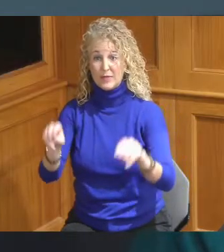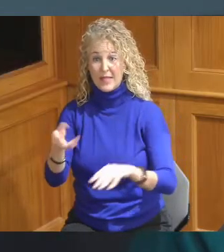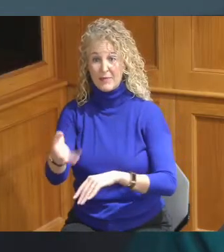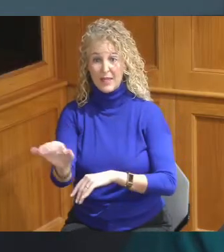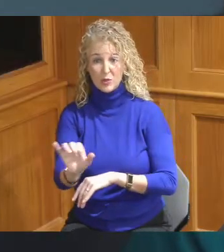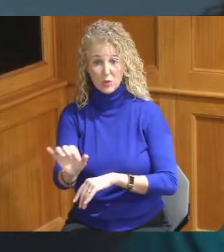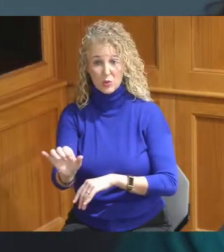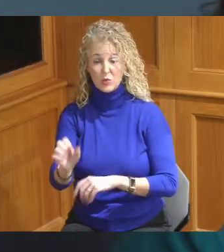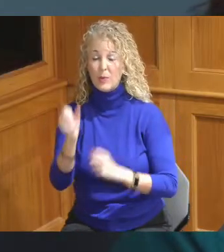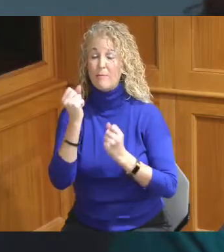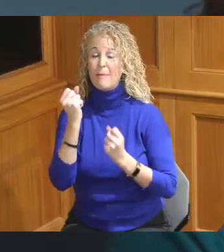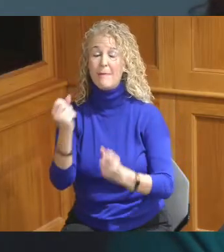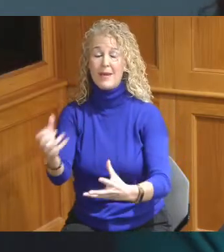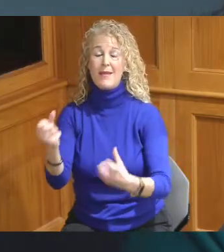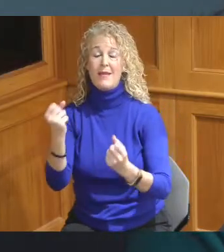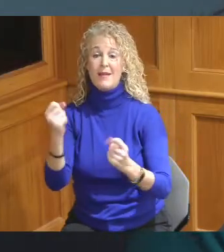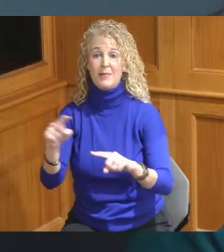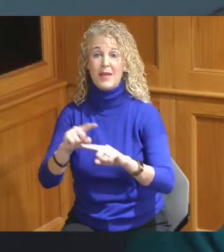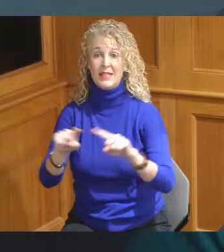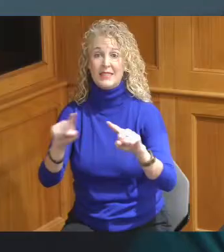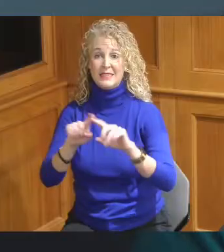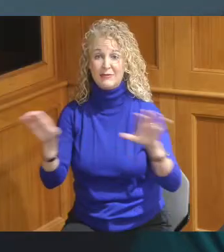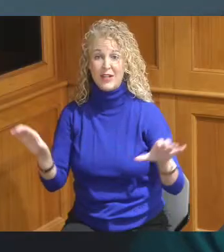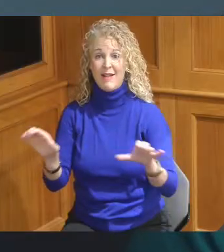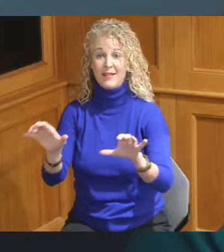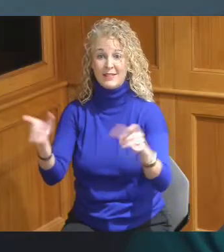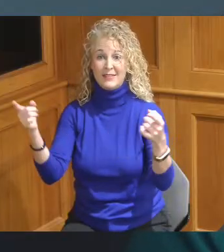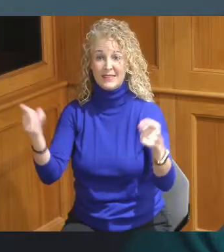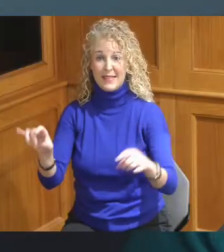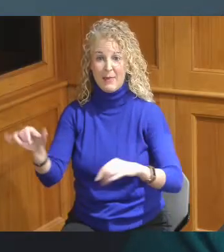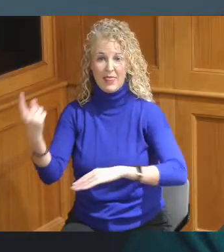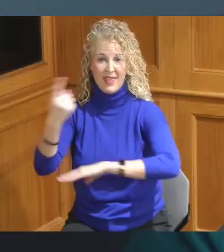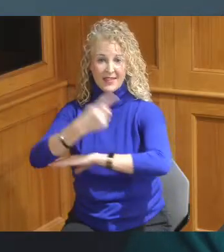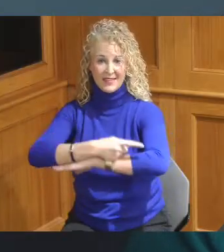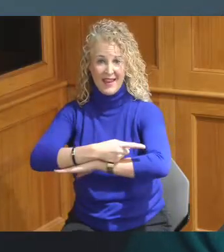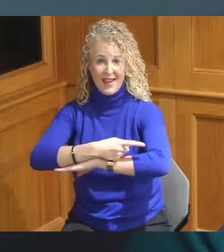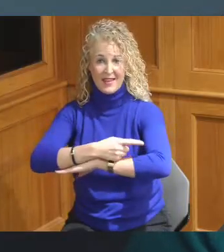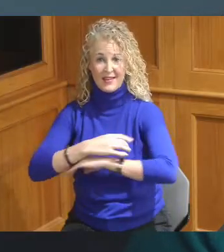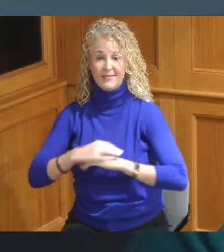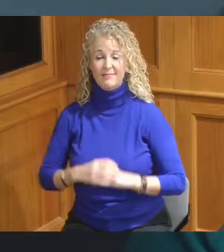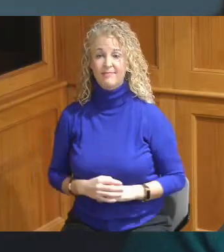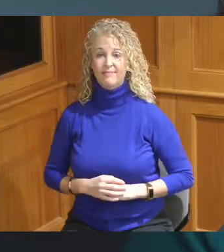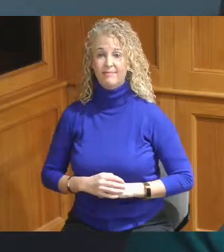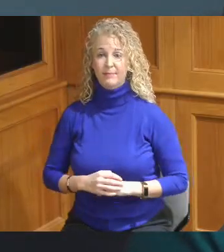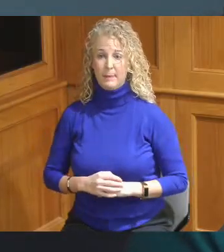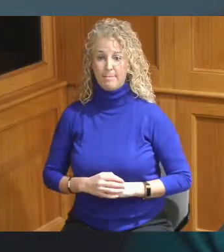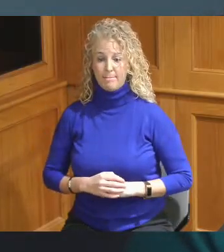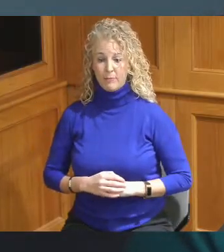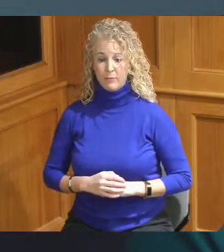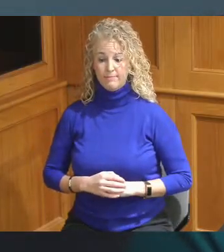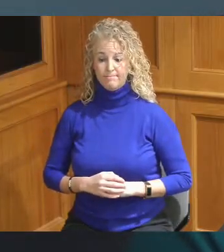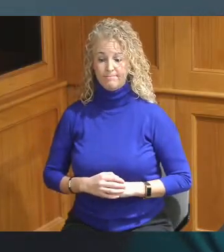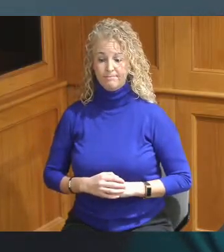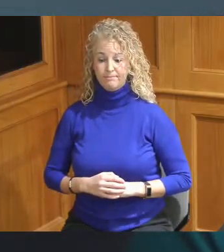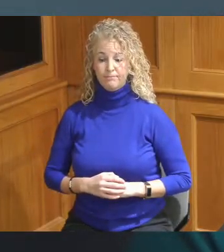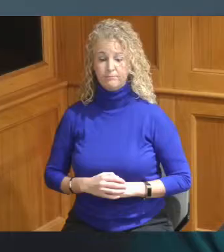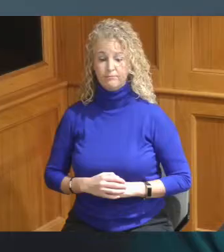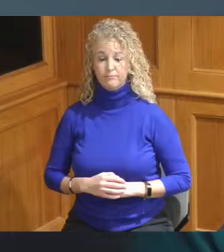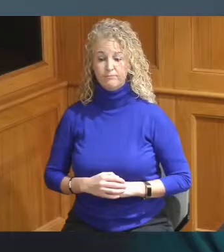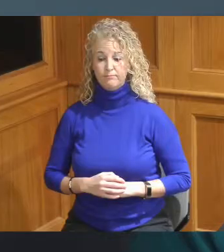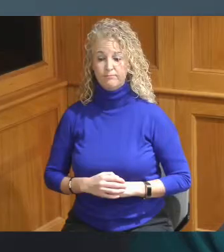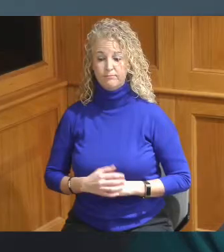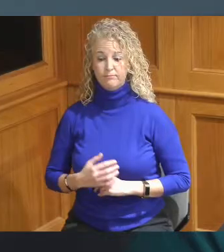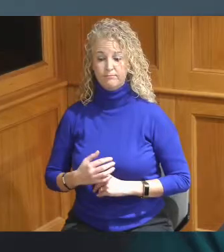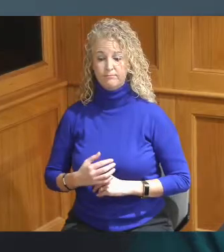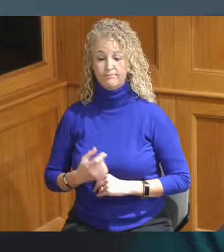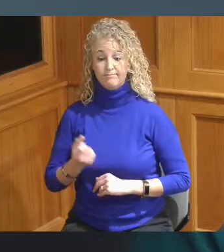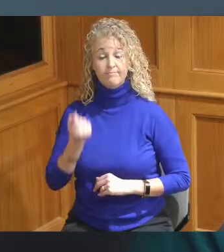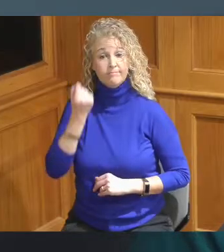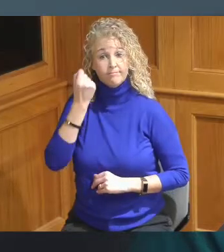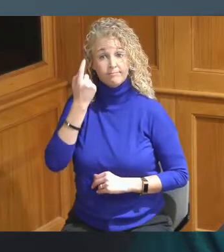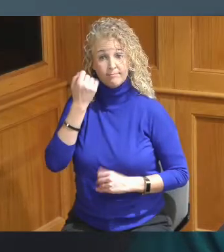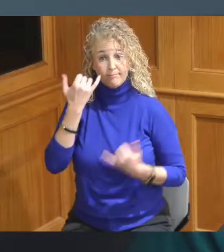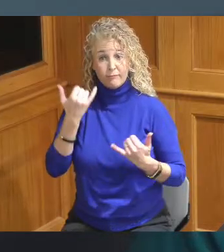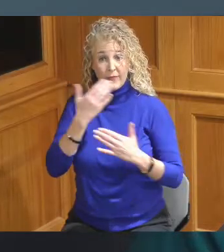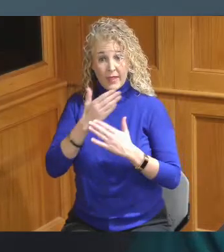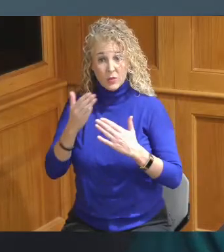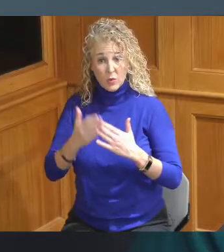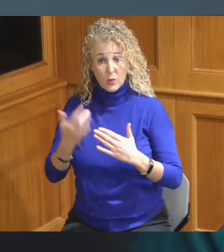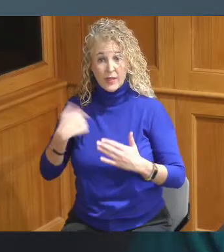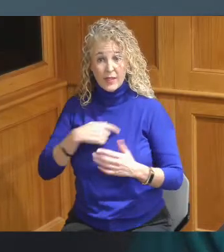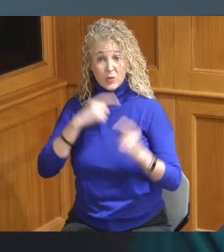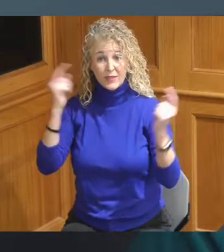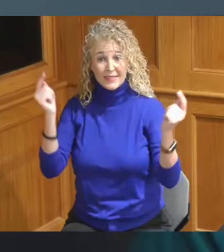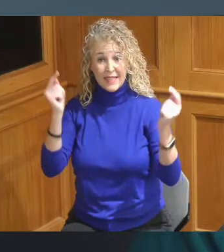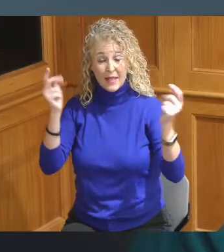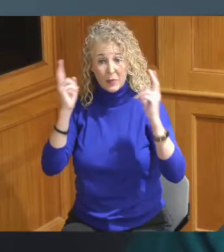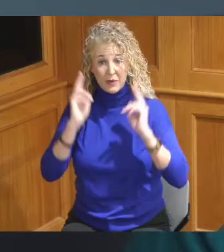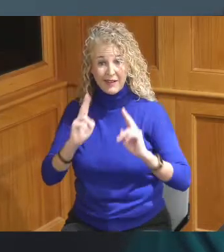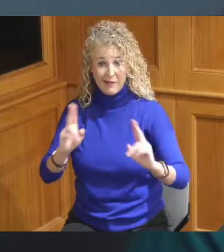there are a number of activities. I just want to say that as we are celebrating it's very important